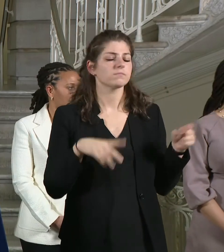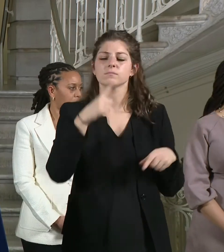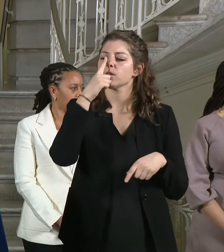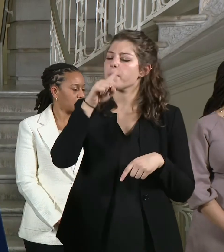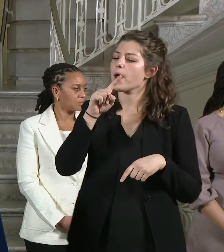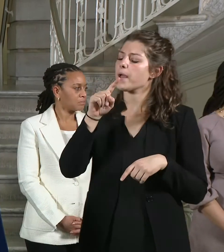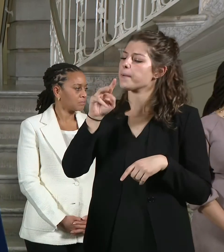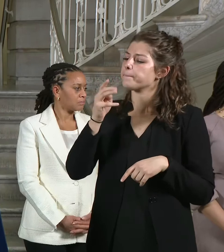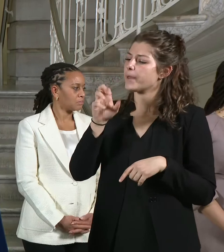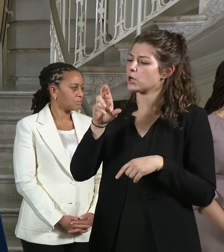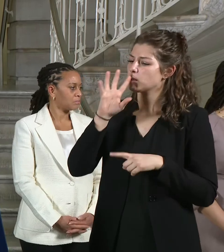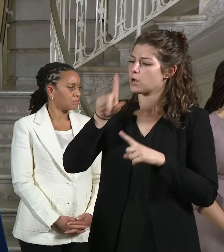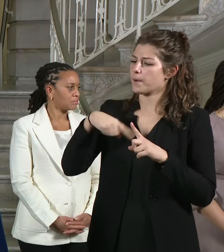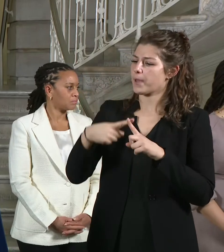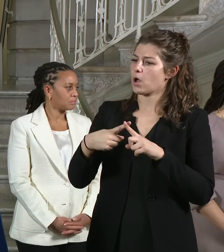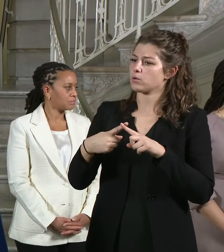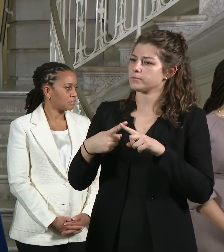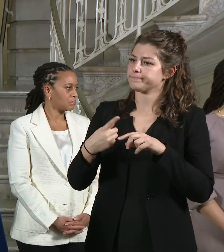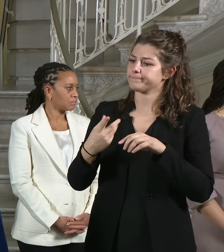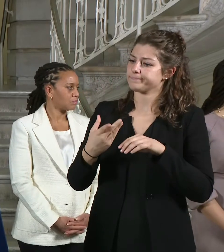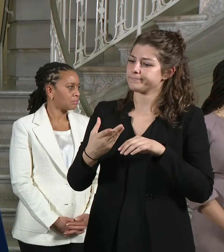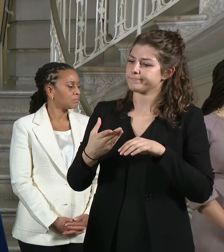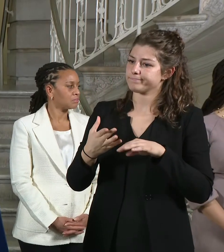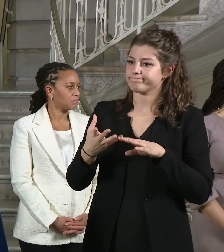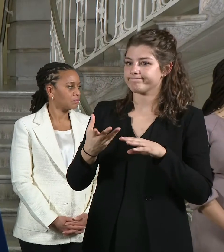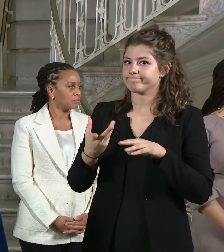BE EXTREMELY MINDFUL AS THE LABOR COMMISSIONE R SAT DOWN AND HAD THESE